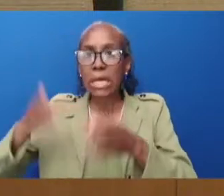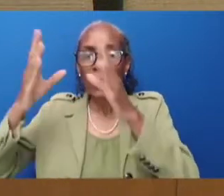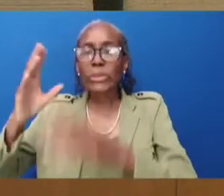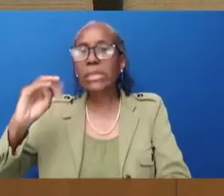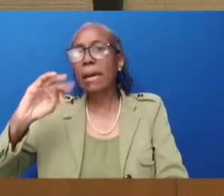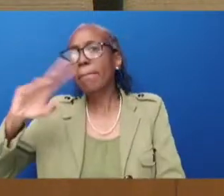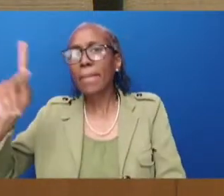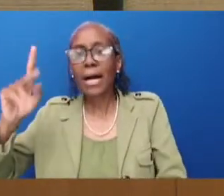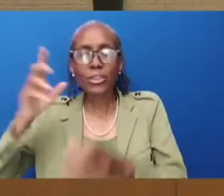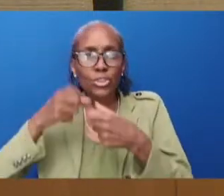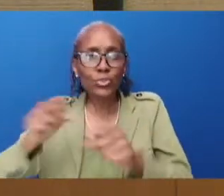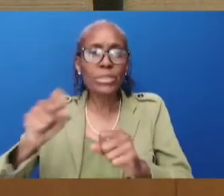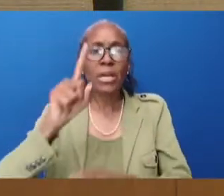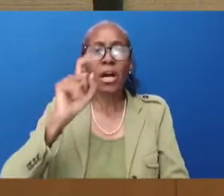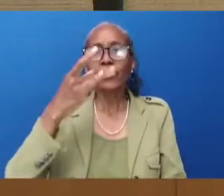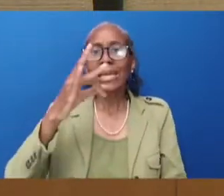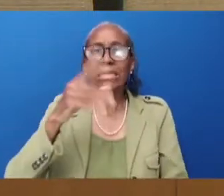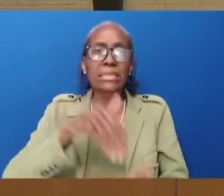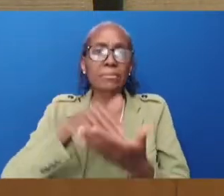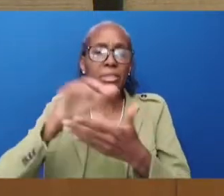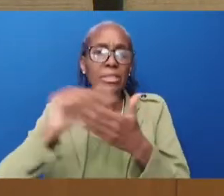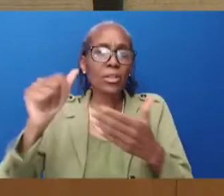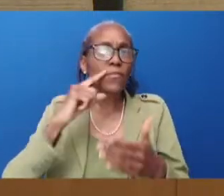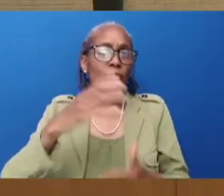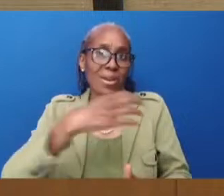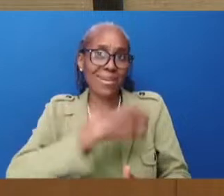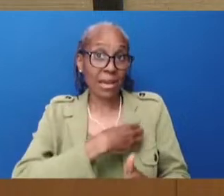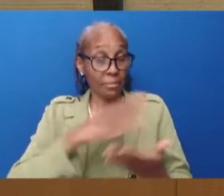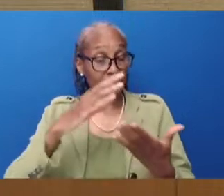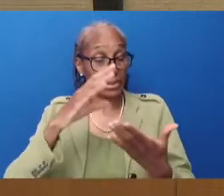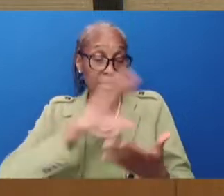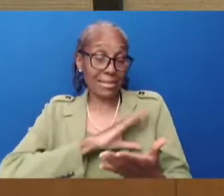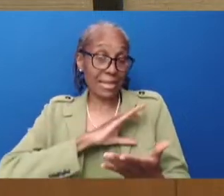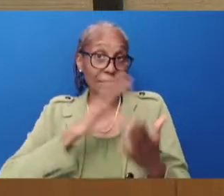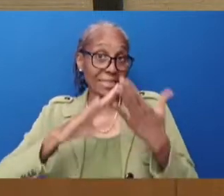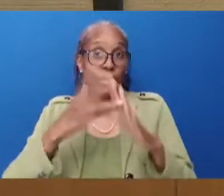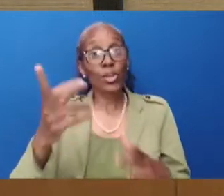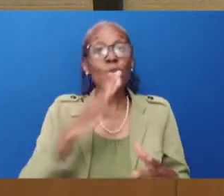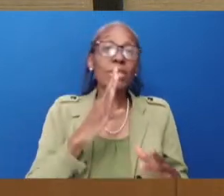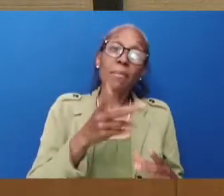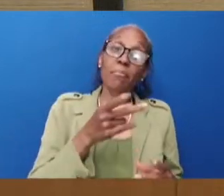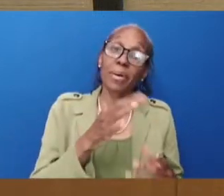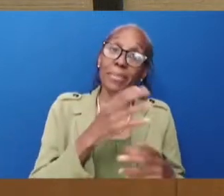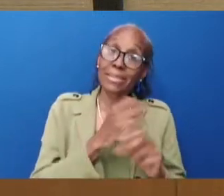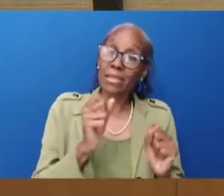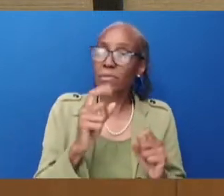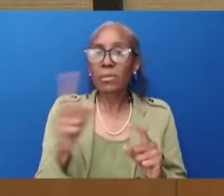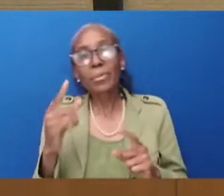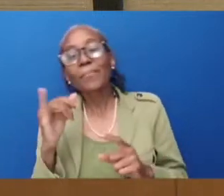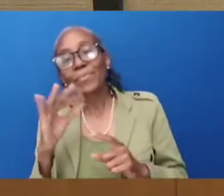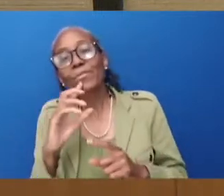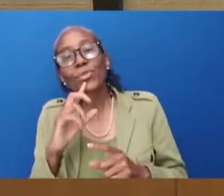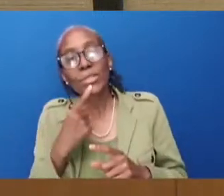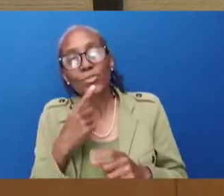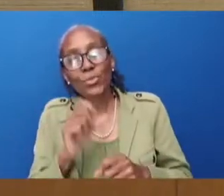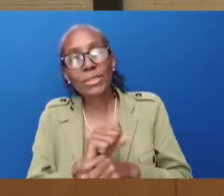WE HAVE MONEY FOR BURN TOWERS AND MOCK STREETS AND